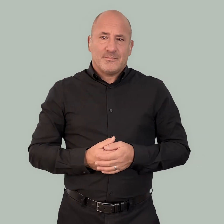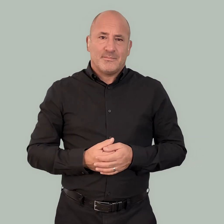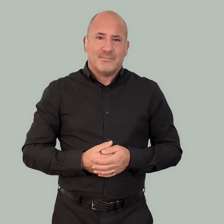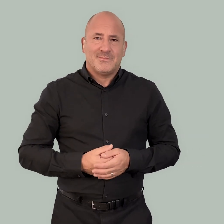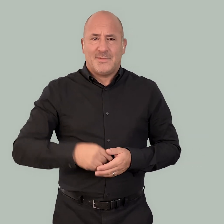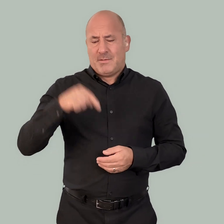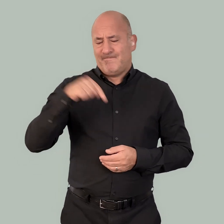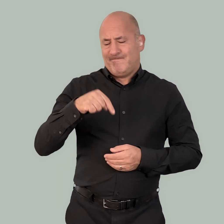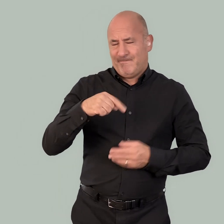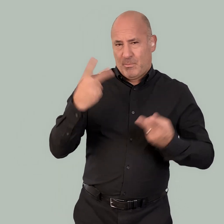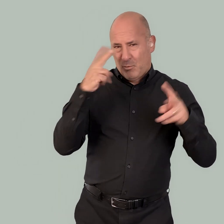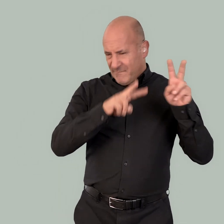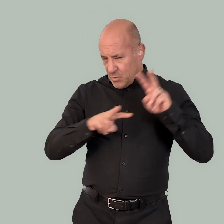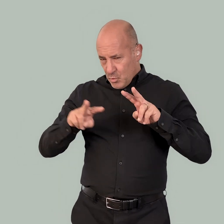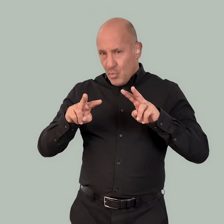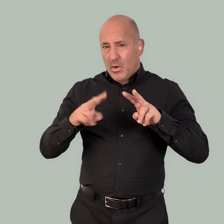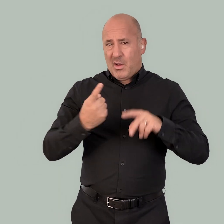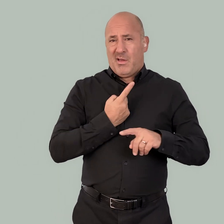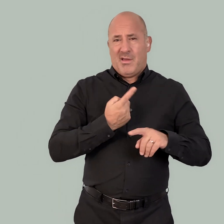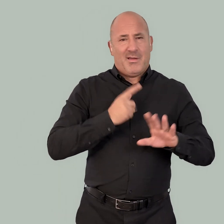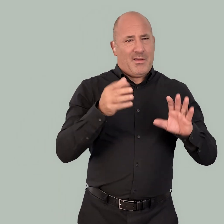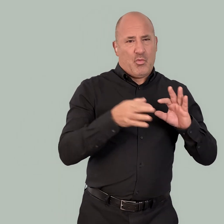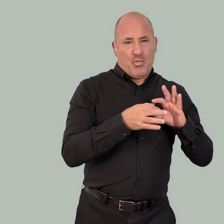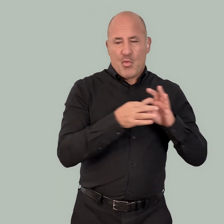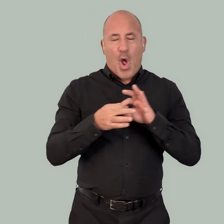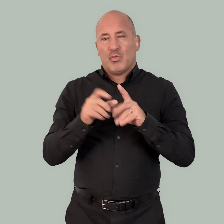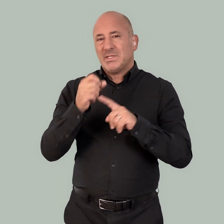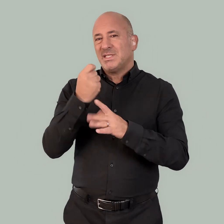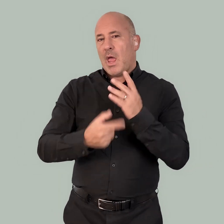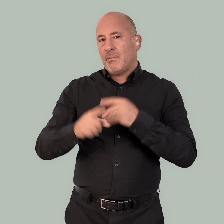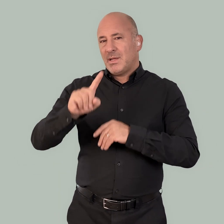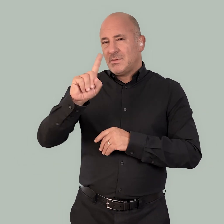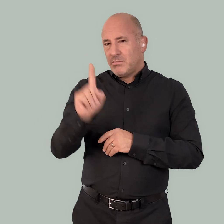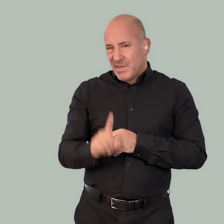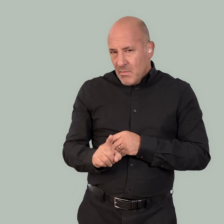The Review will be co-produced with disabled people,